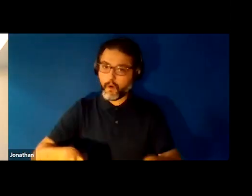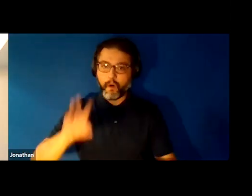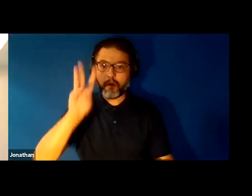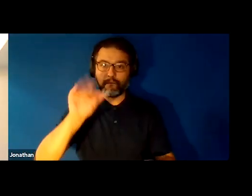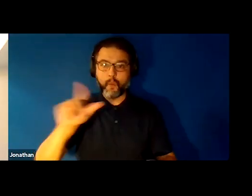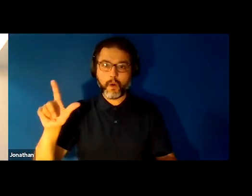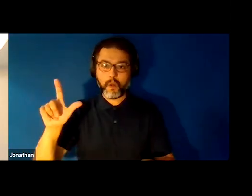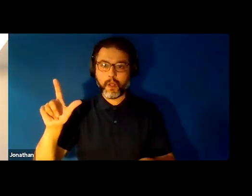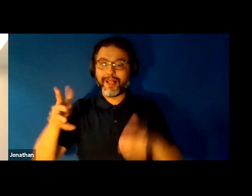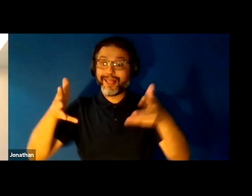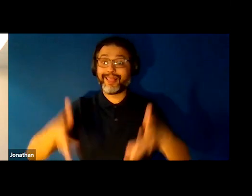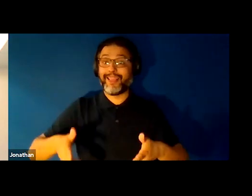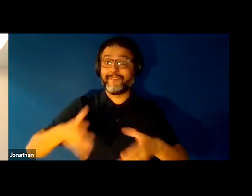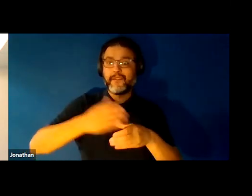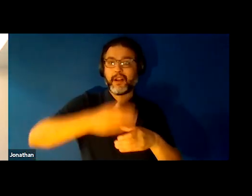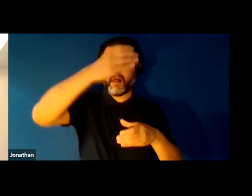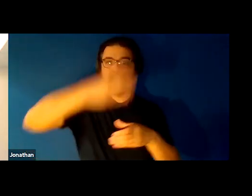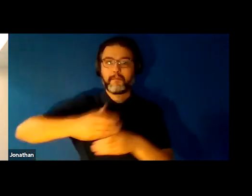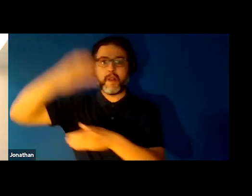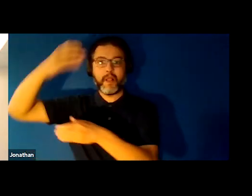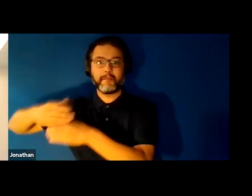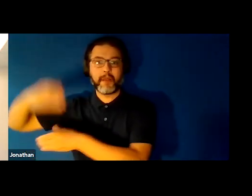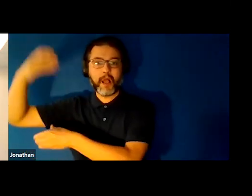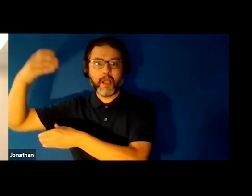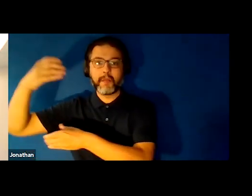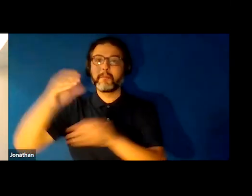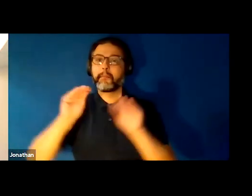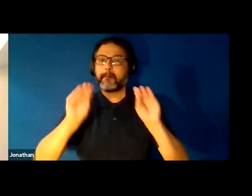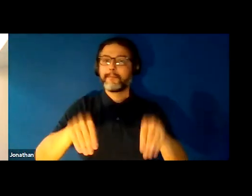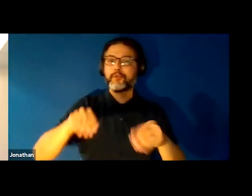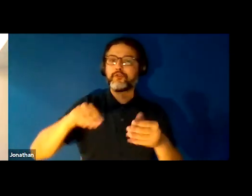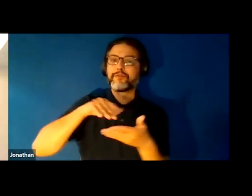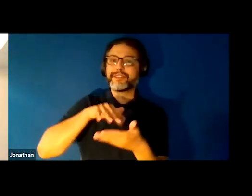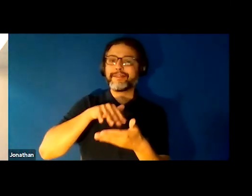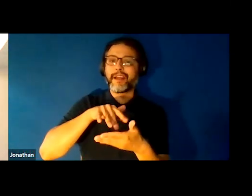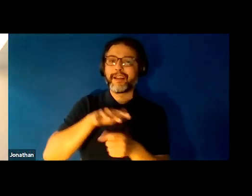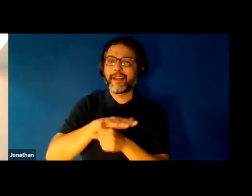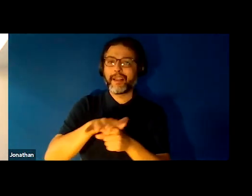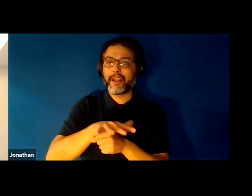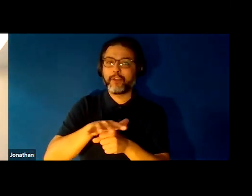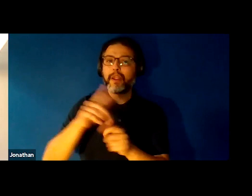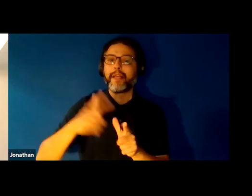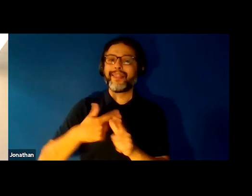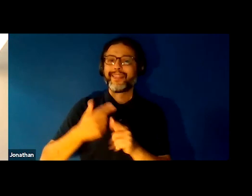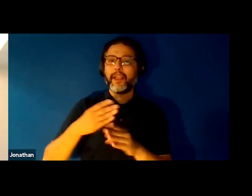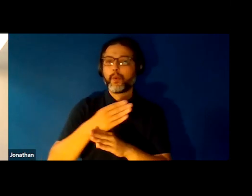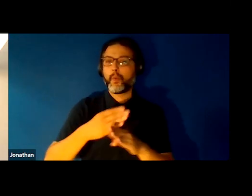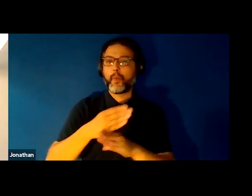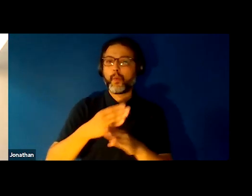We created a study area and then a warm wood backdrop.